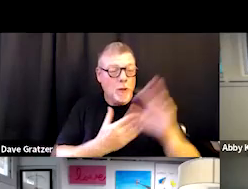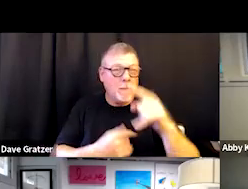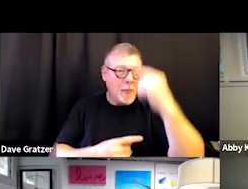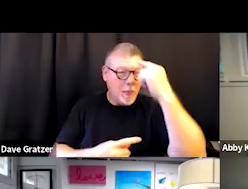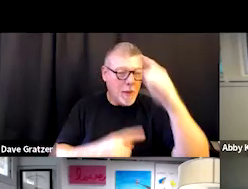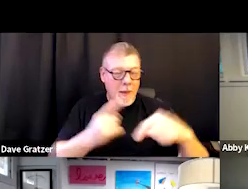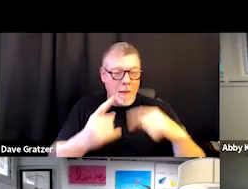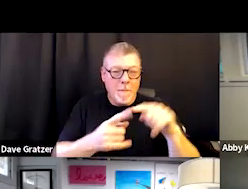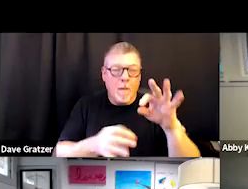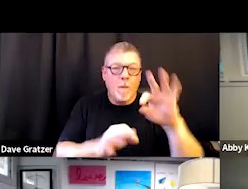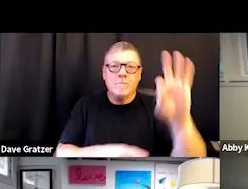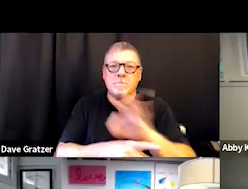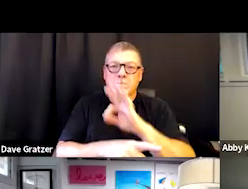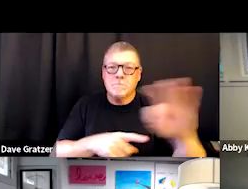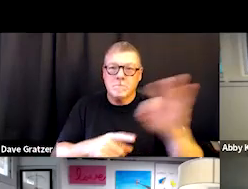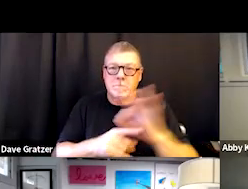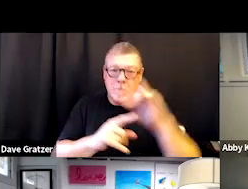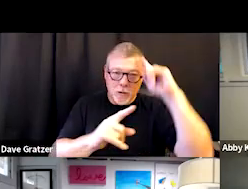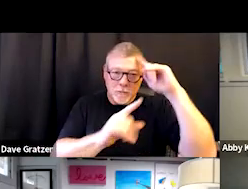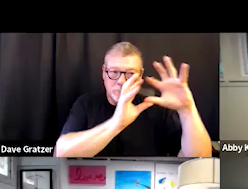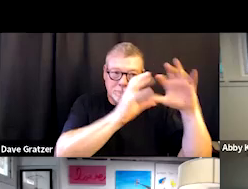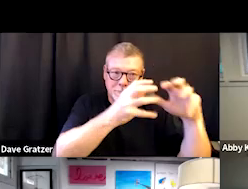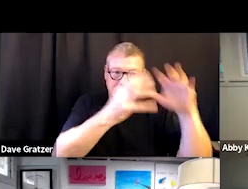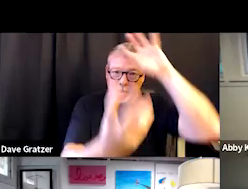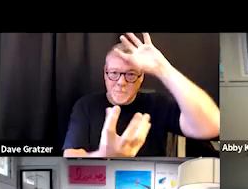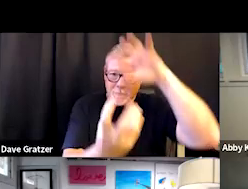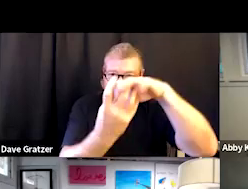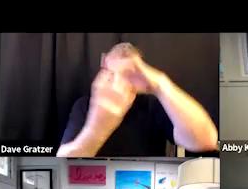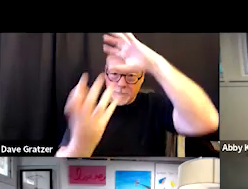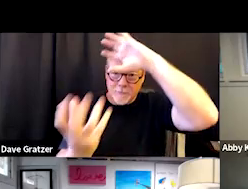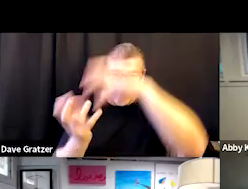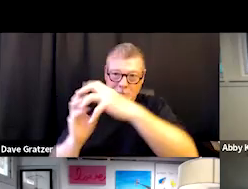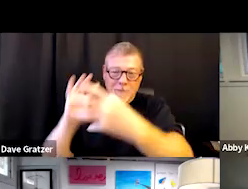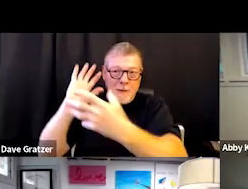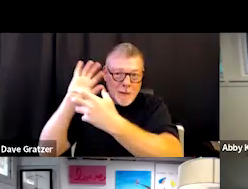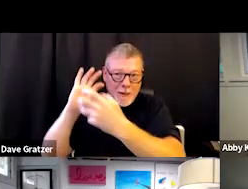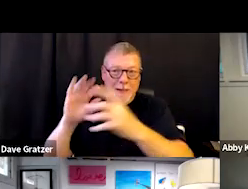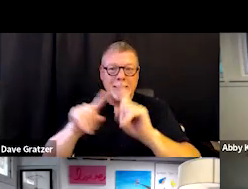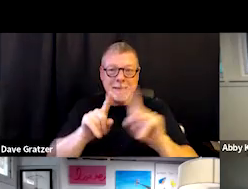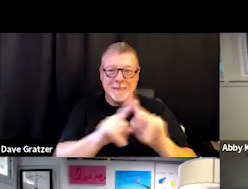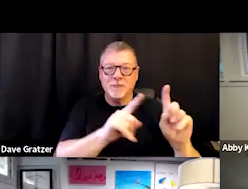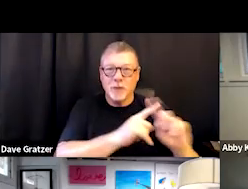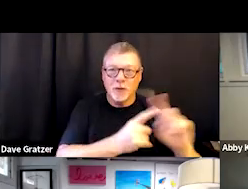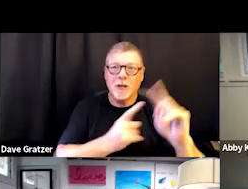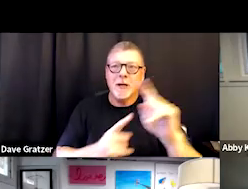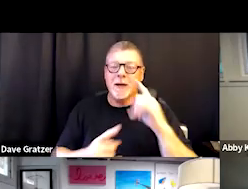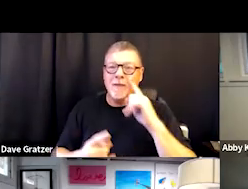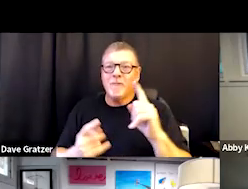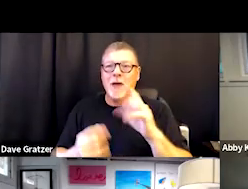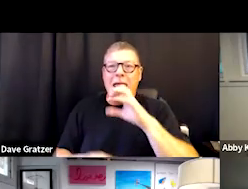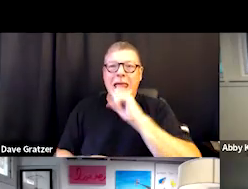and you want examples of functional impairments in the different functional domains for a particular age group.